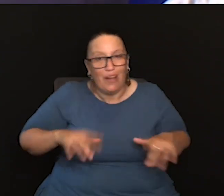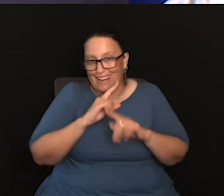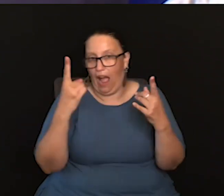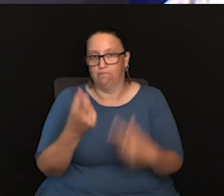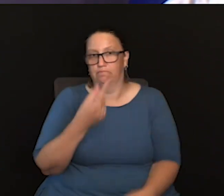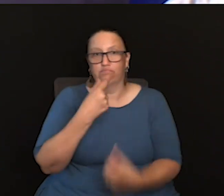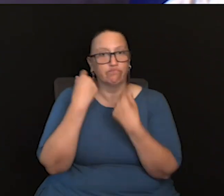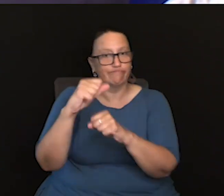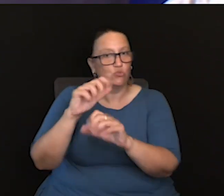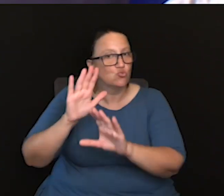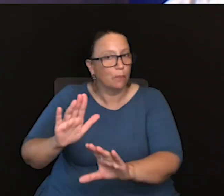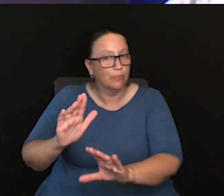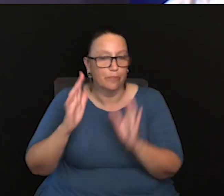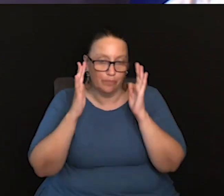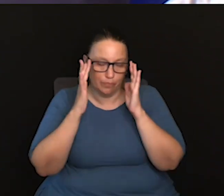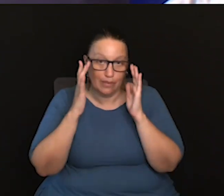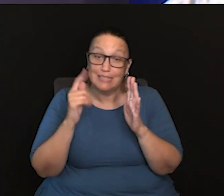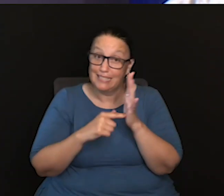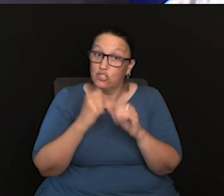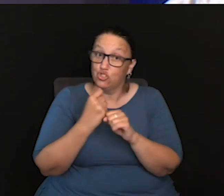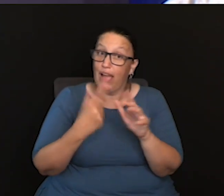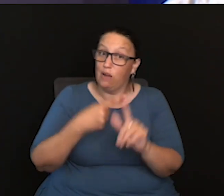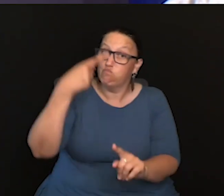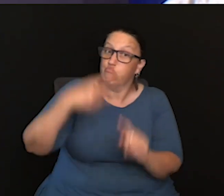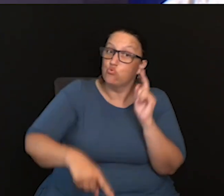Both of these treatments have been granted provisional approval by the TGA